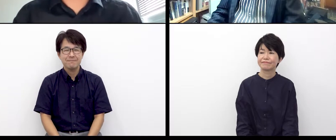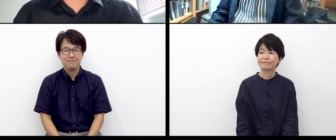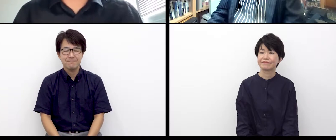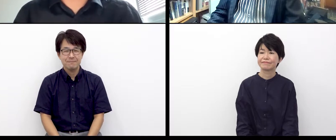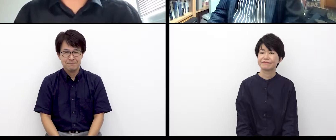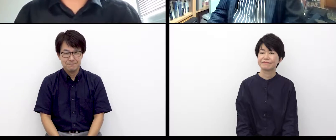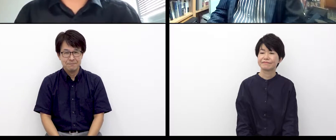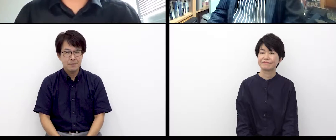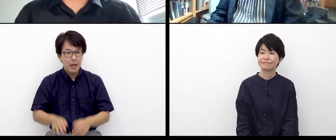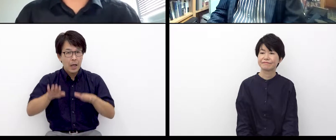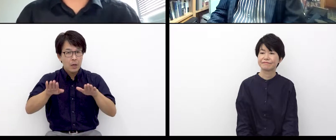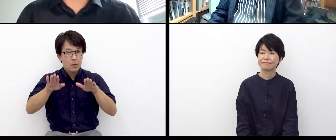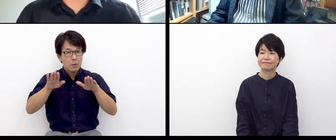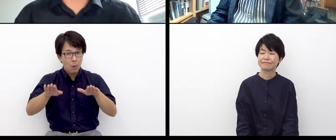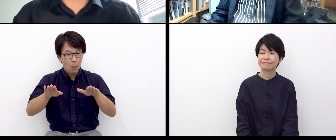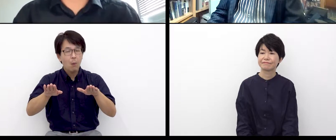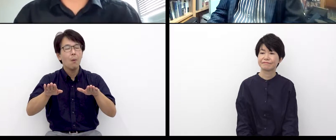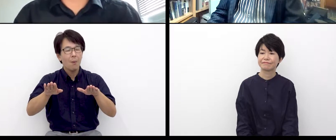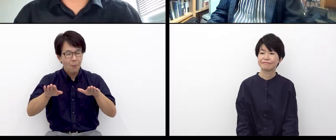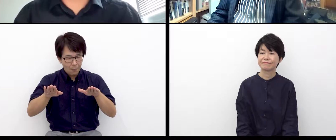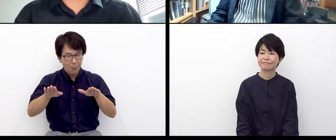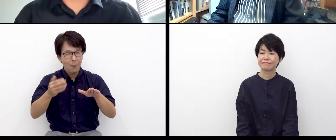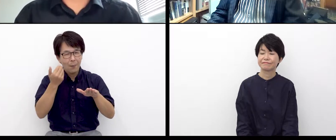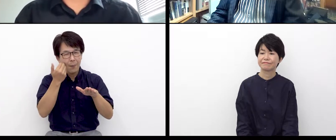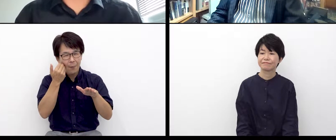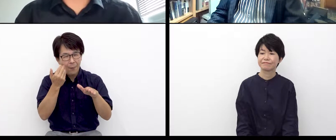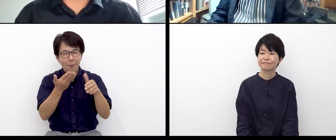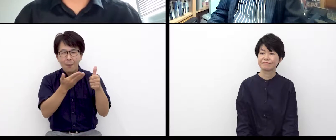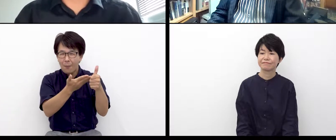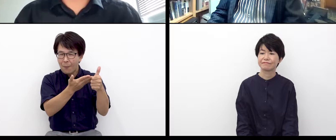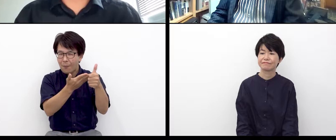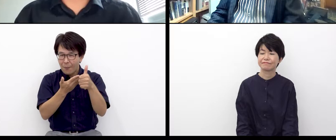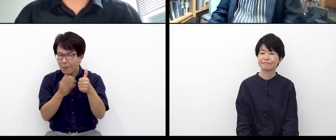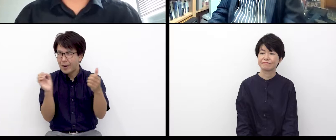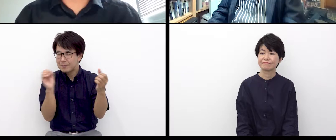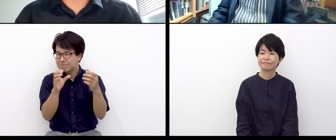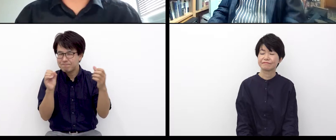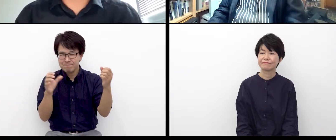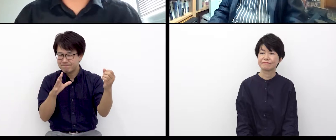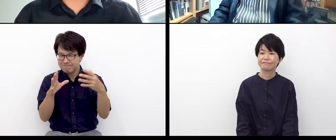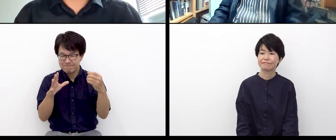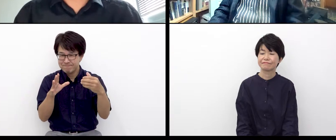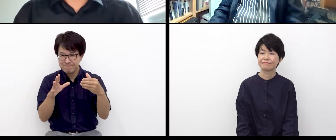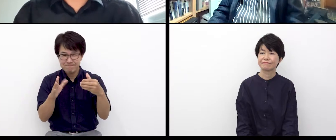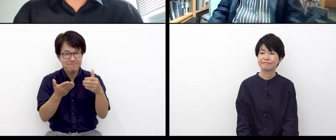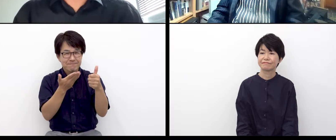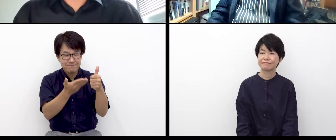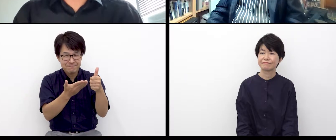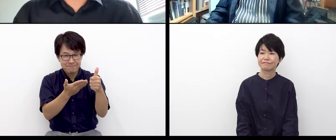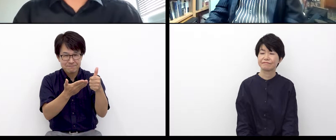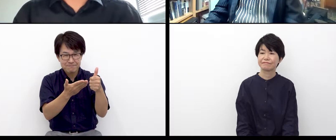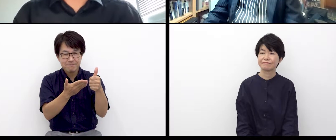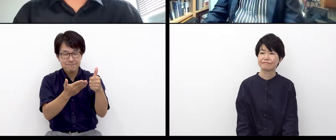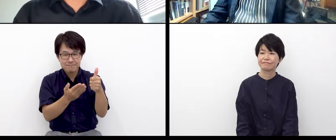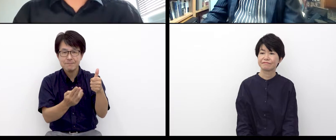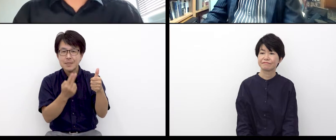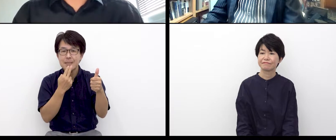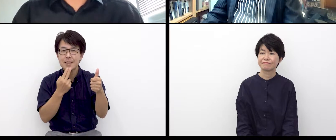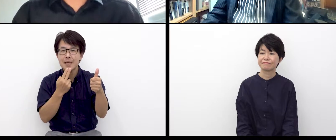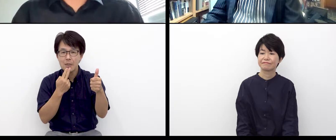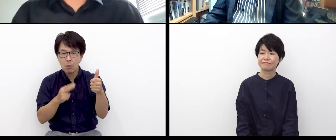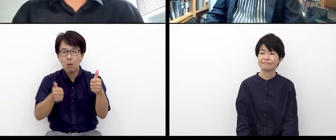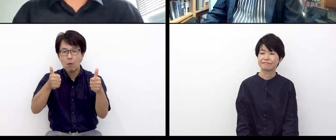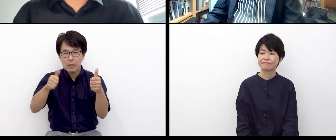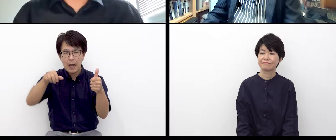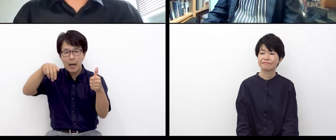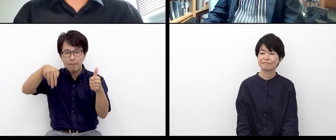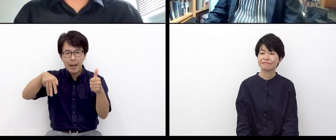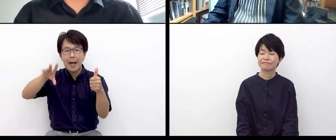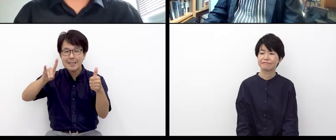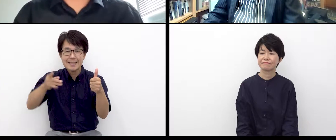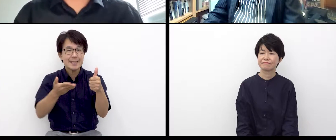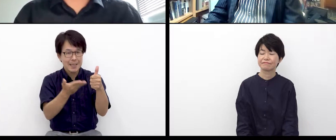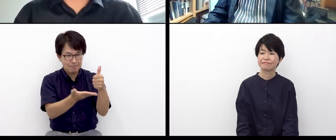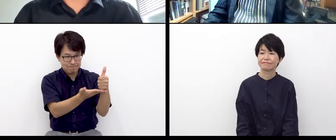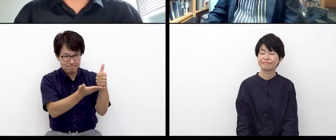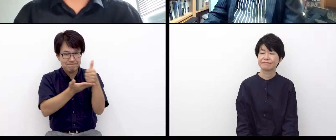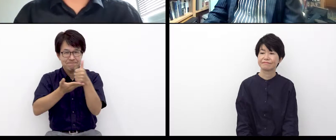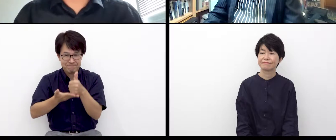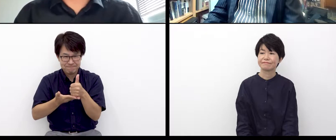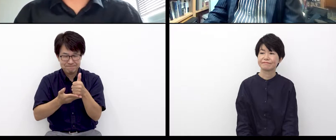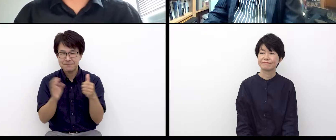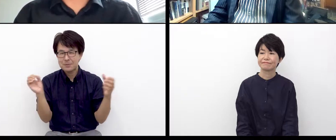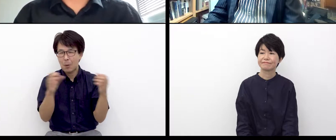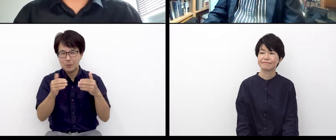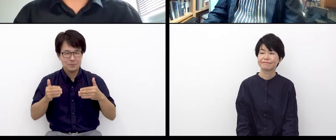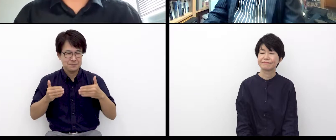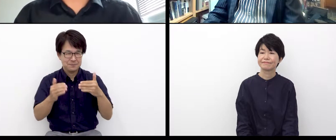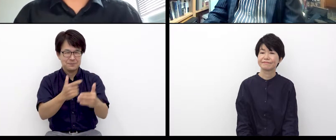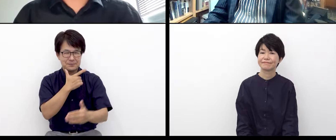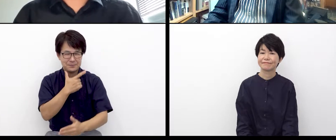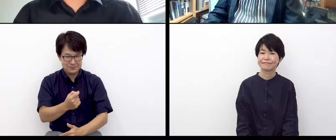Today, we welcome Mr. SAITO Tamaki as a guest for the talk.